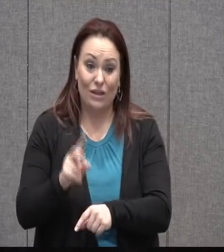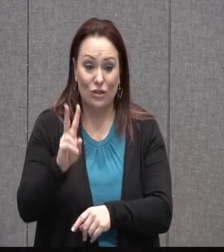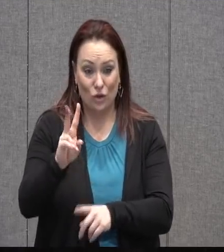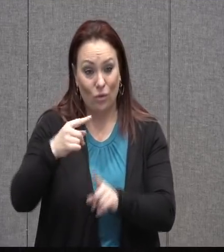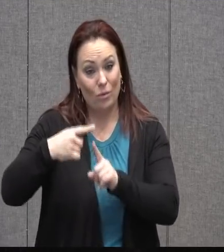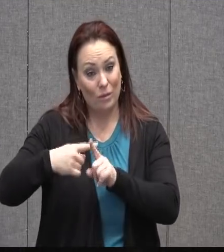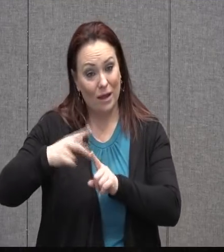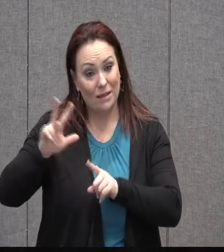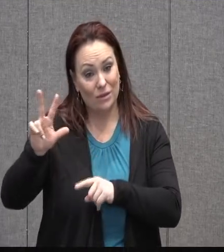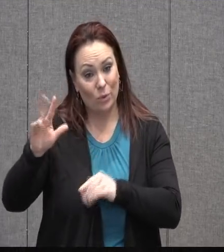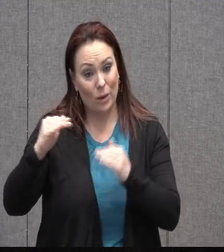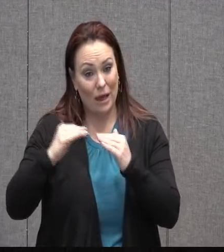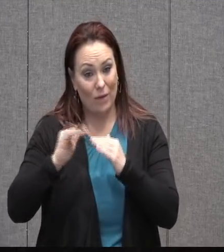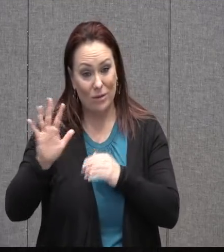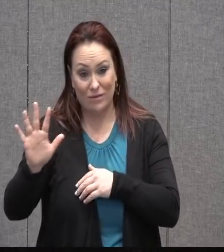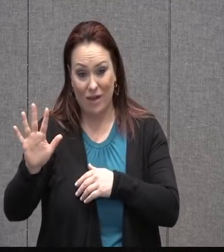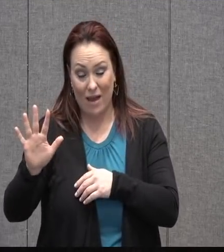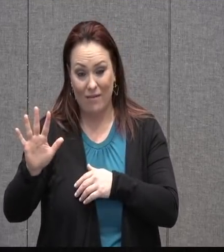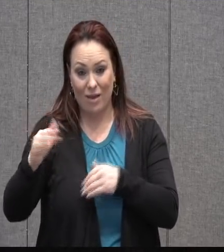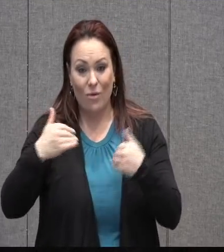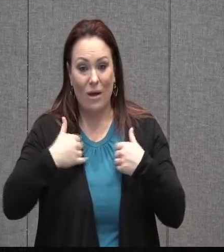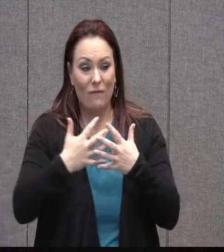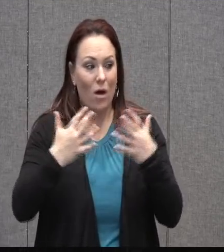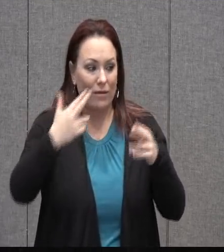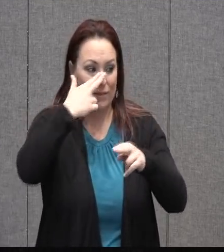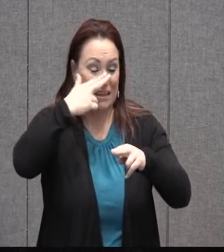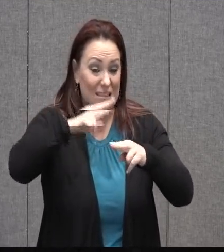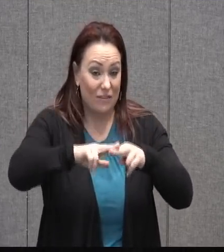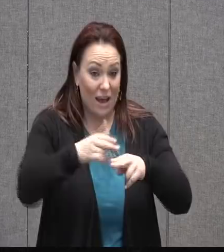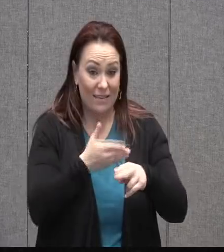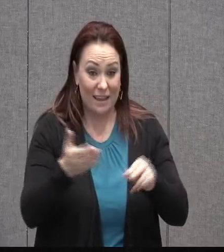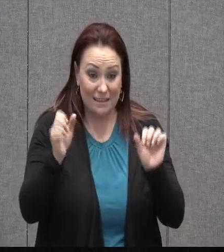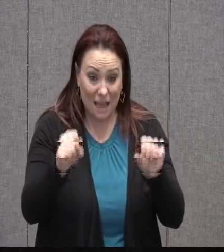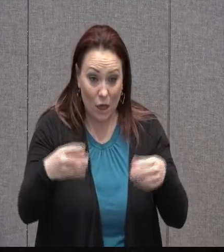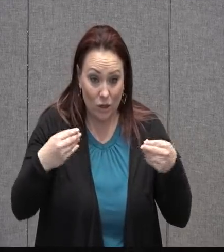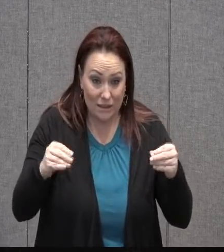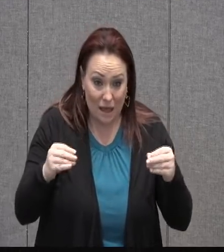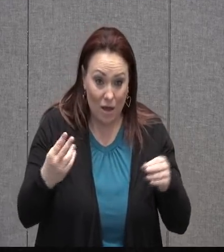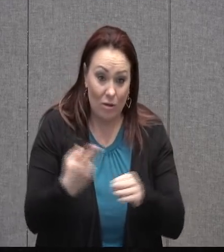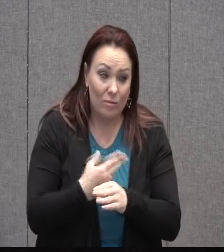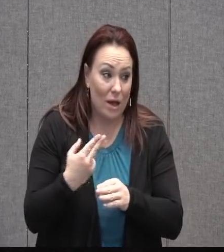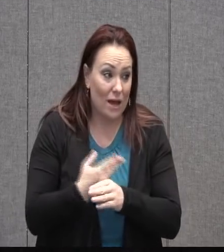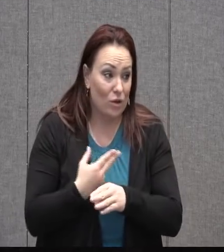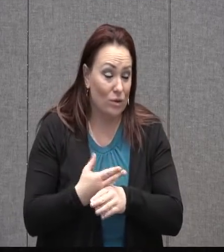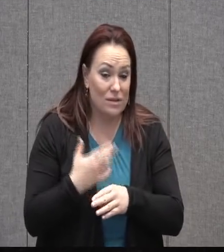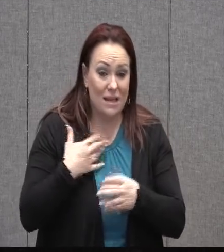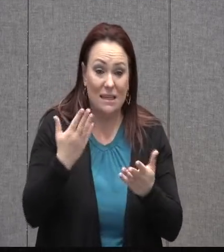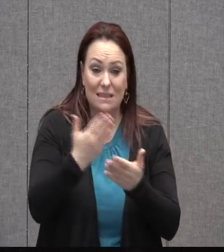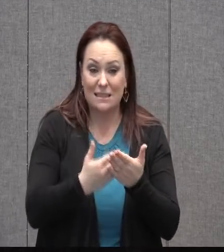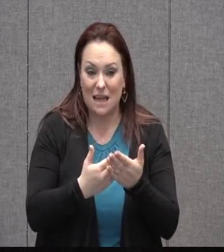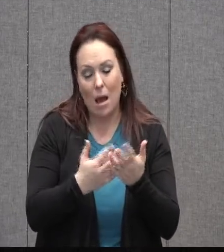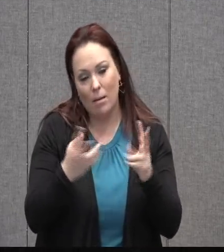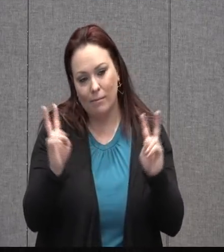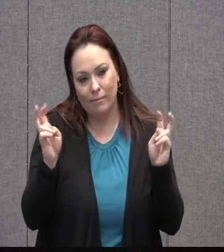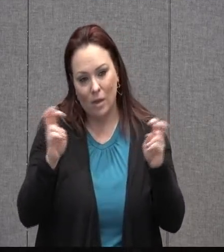So we've had all of these fun items that I could sell just by using some recycled things from my house.